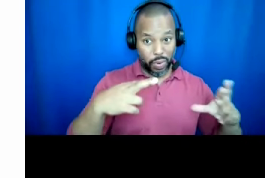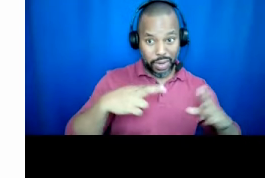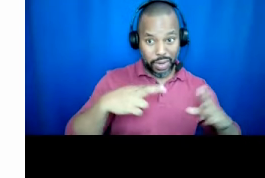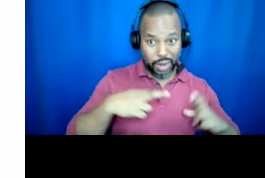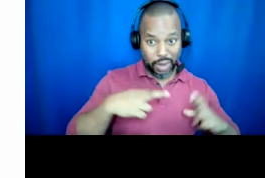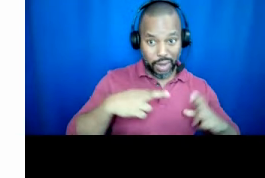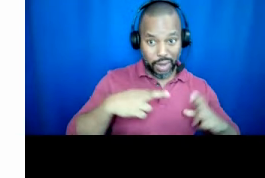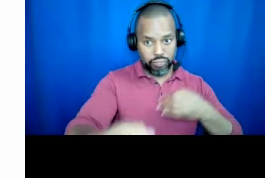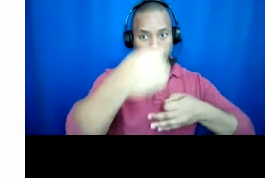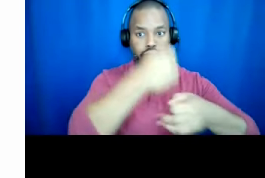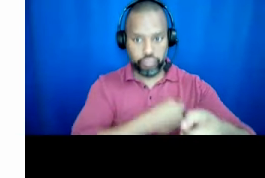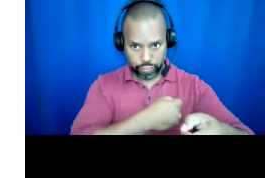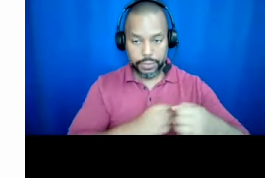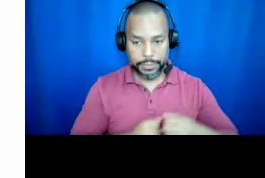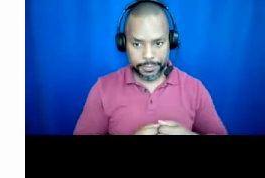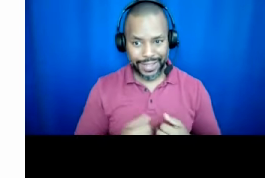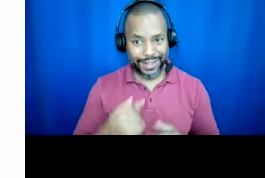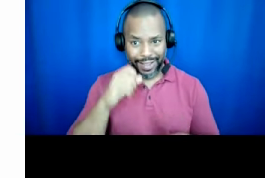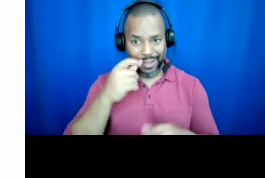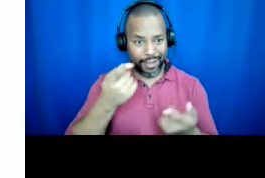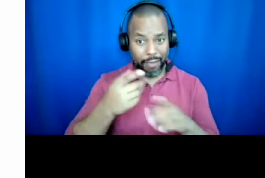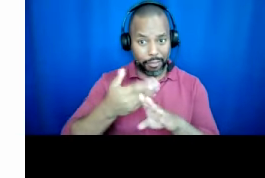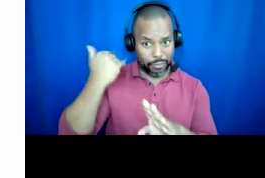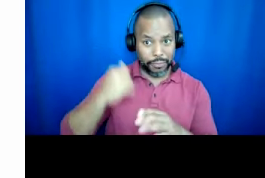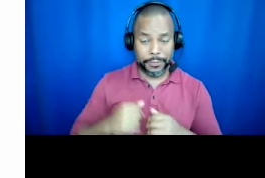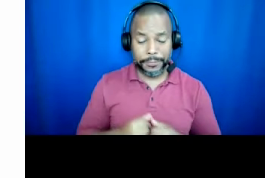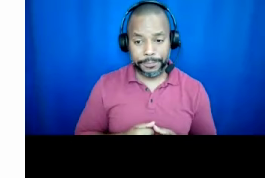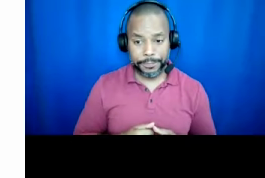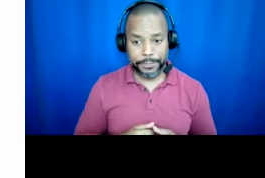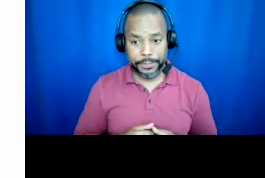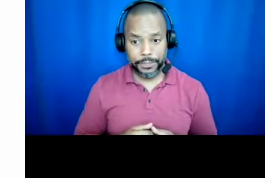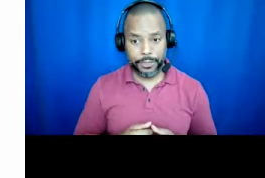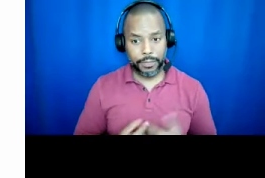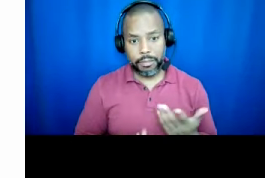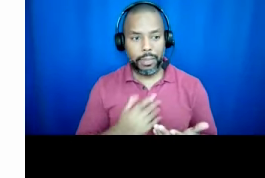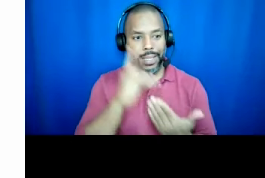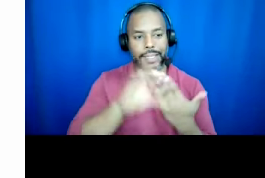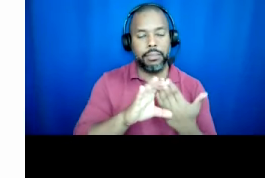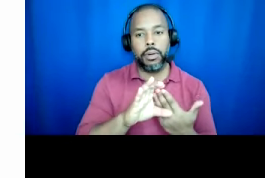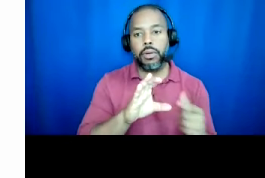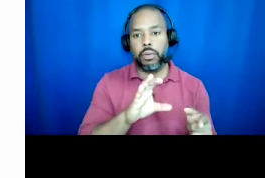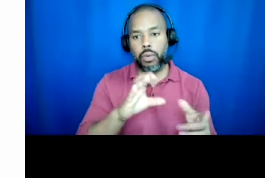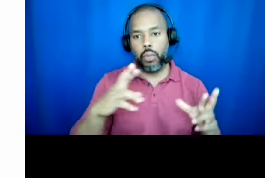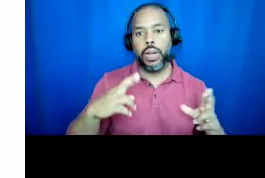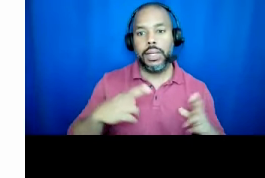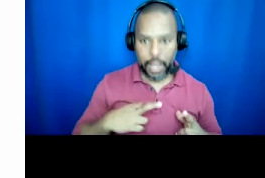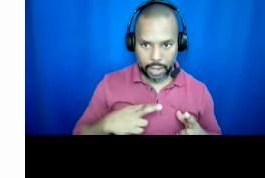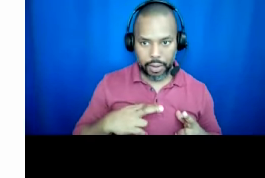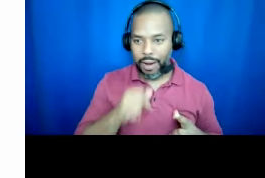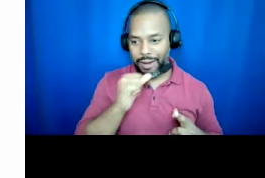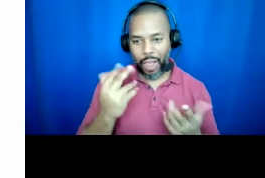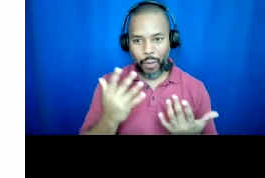A faculty member, for example, that might retire in December instead of at the end of the academic year.